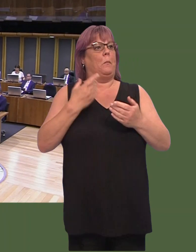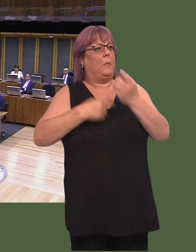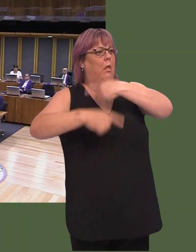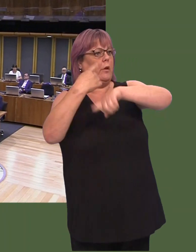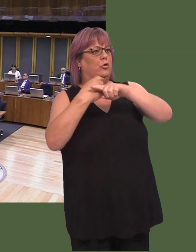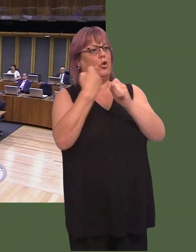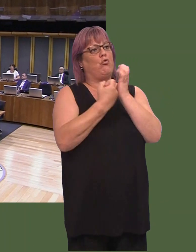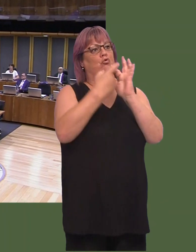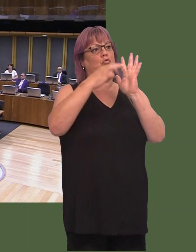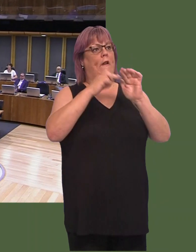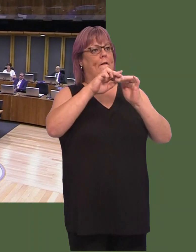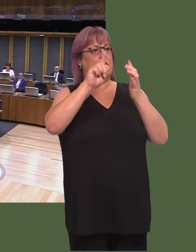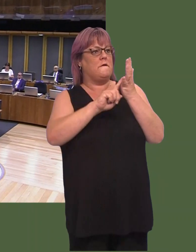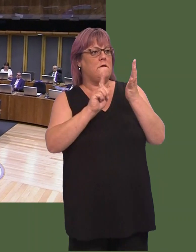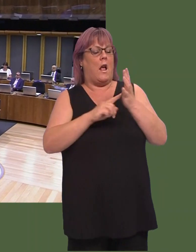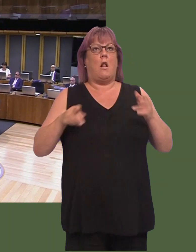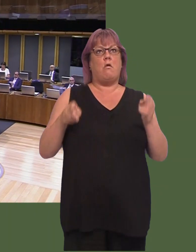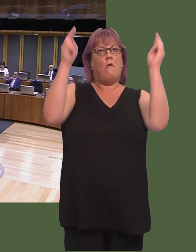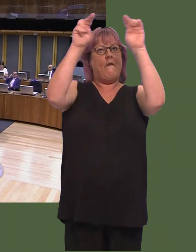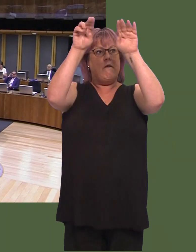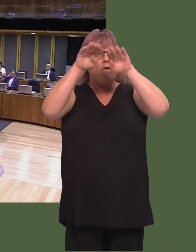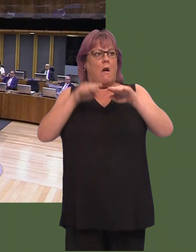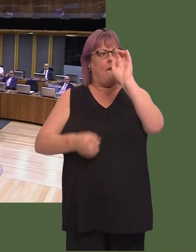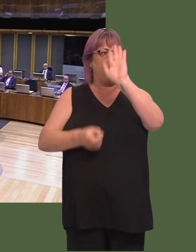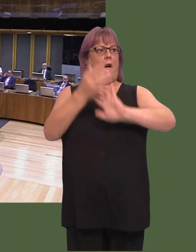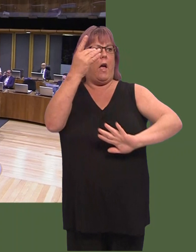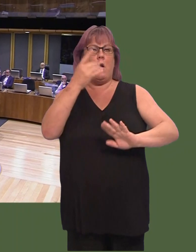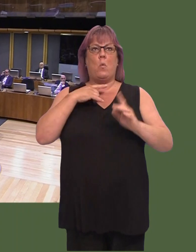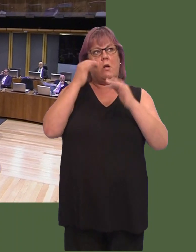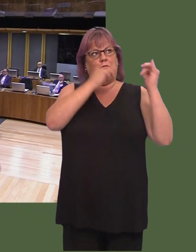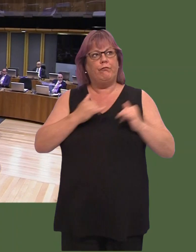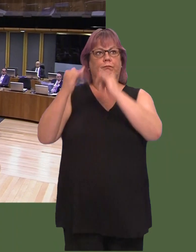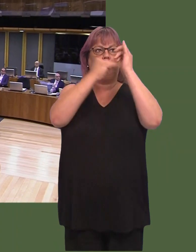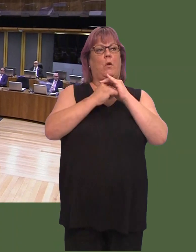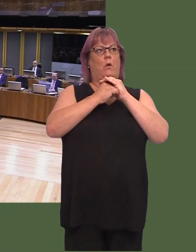the Grenfell Tower tragedy has been to ensure residents of high-rise blocks are safe.